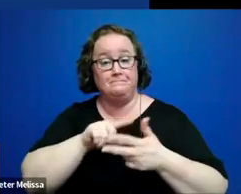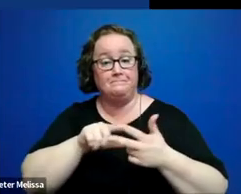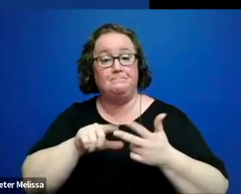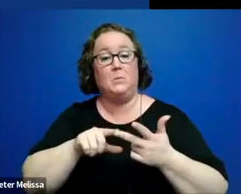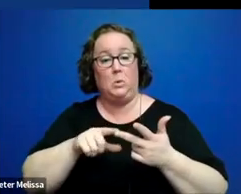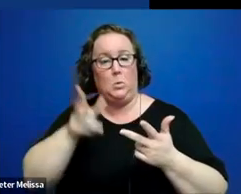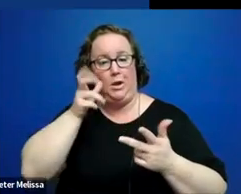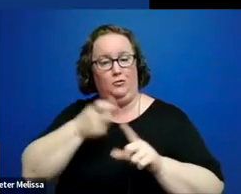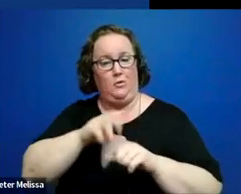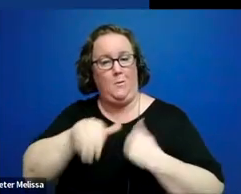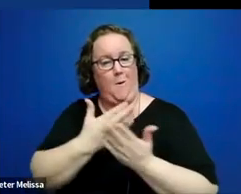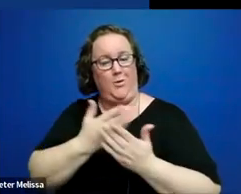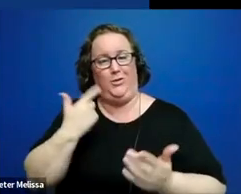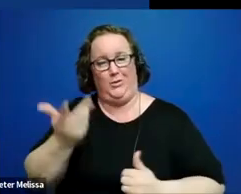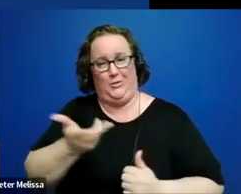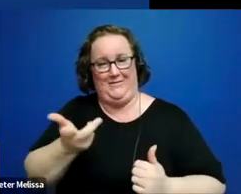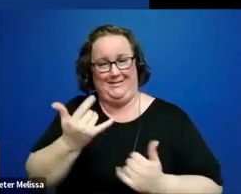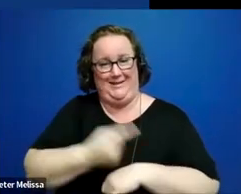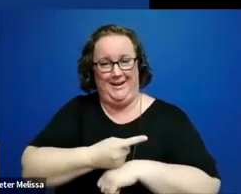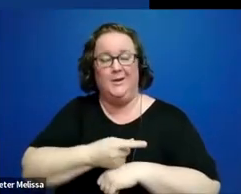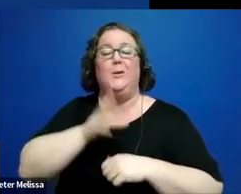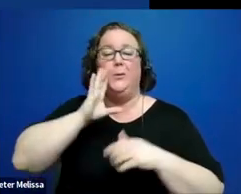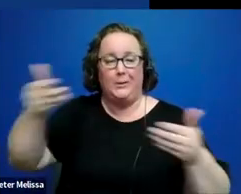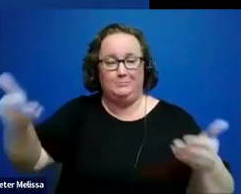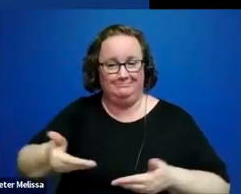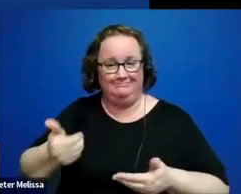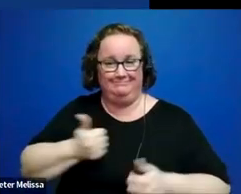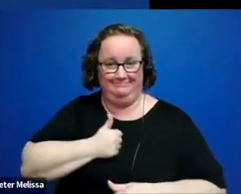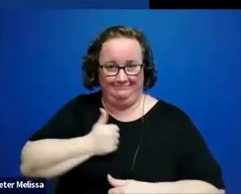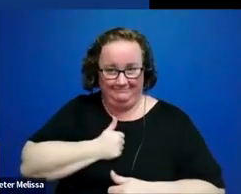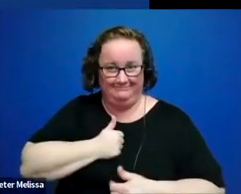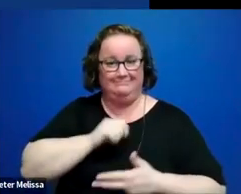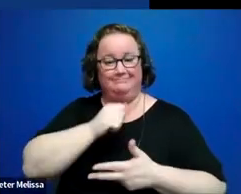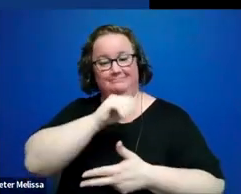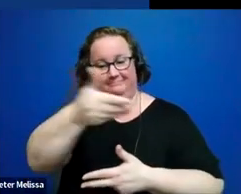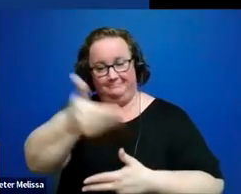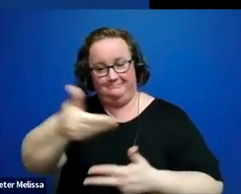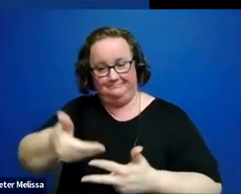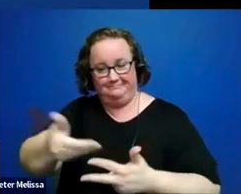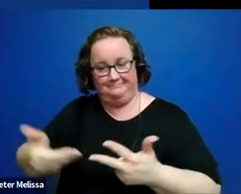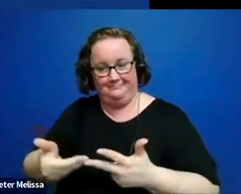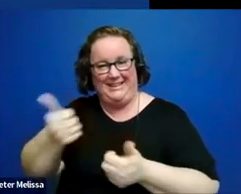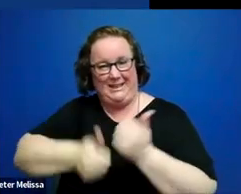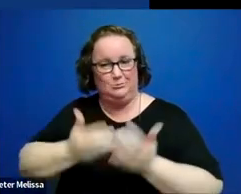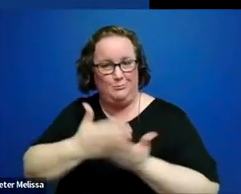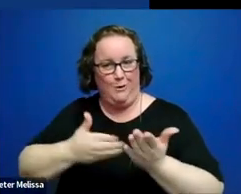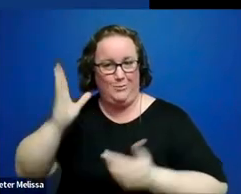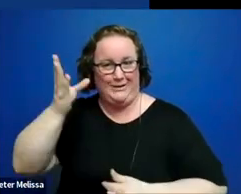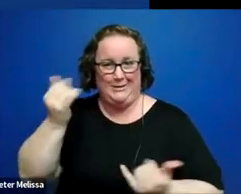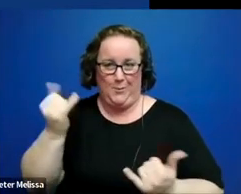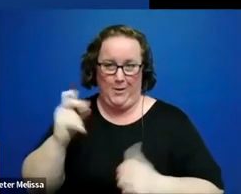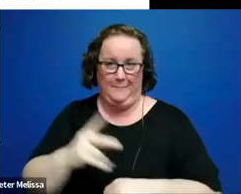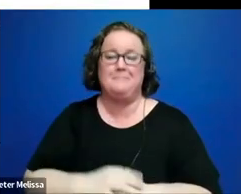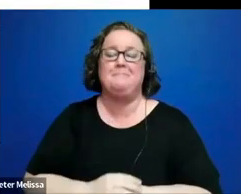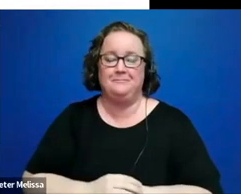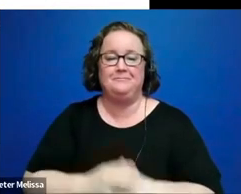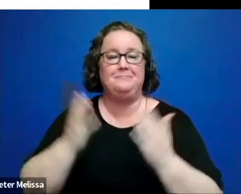all three of us today, and we will be introducing ourselves as we go through the presentation pieces. Next slide, please.